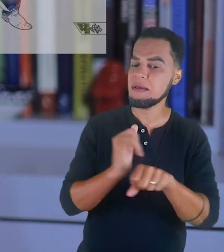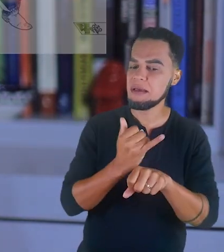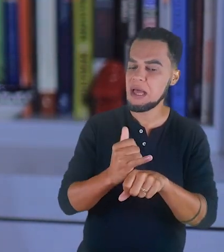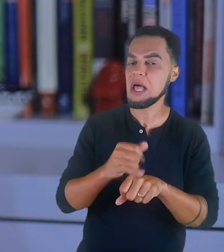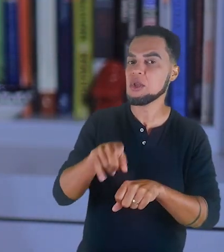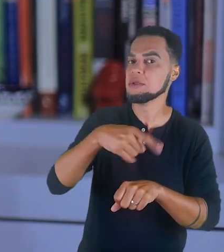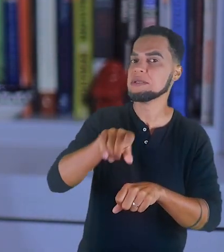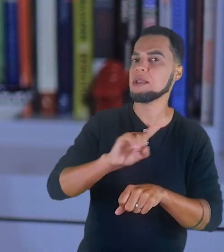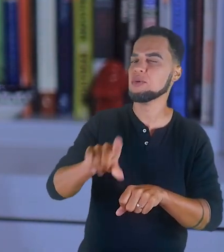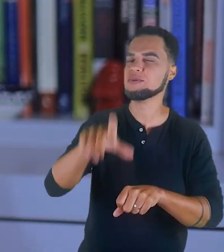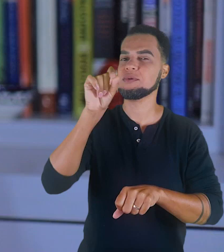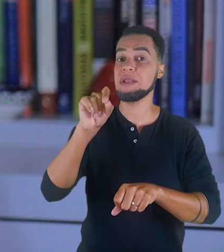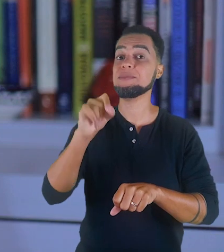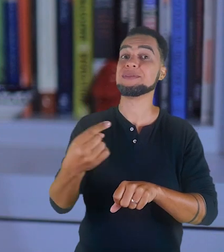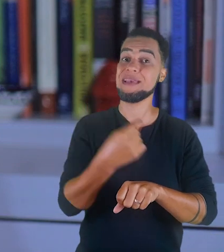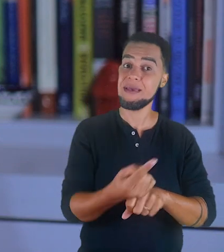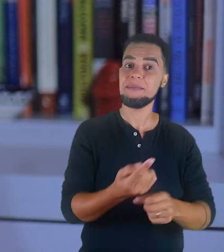conditions inherited from the past.